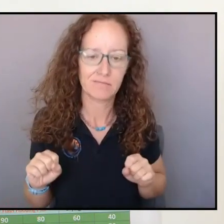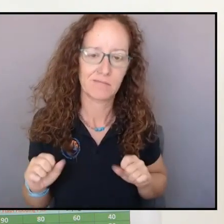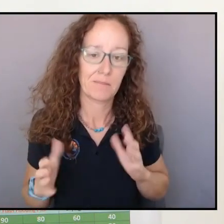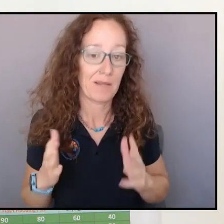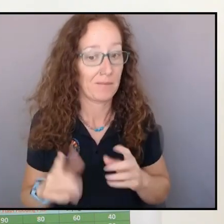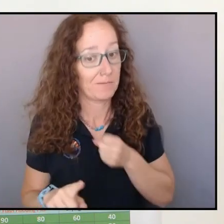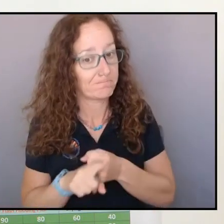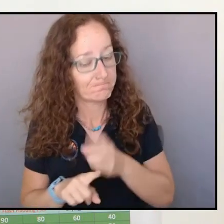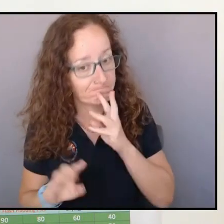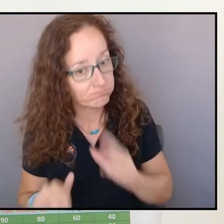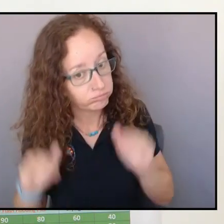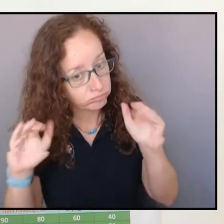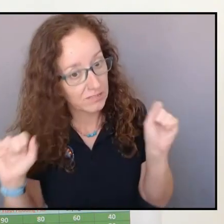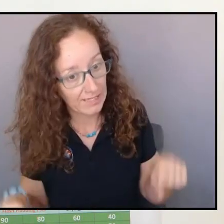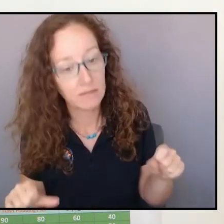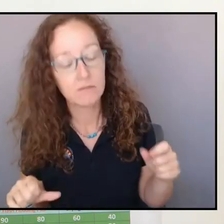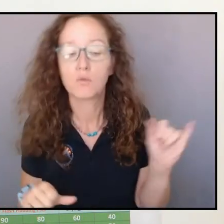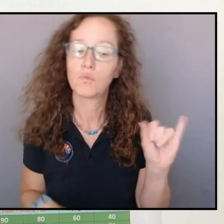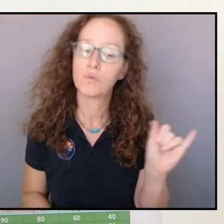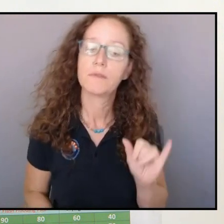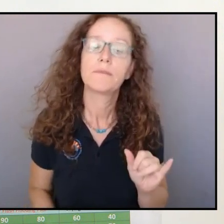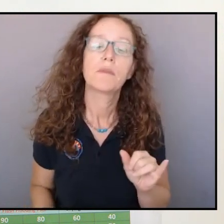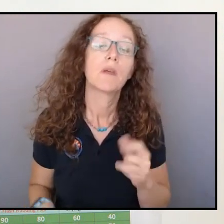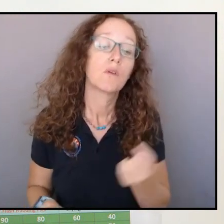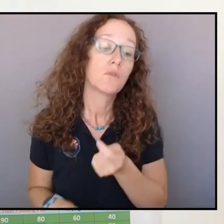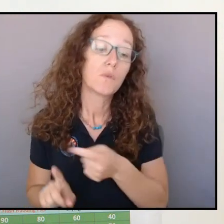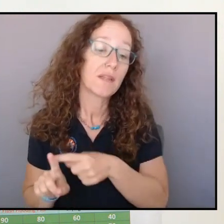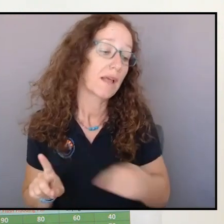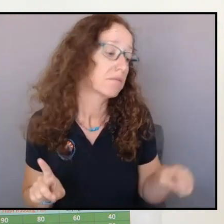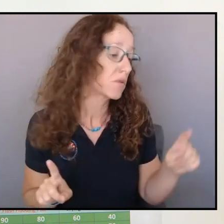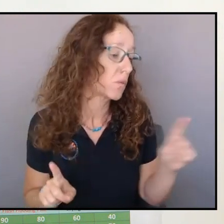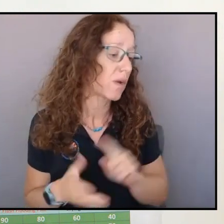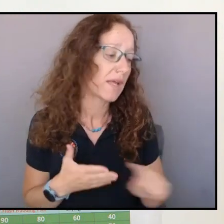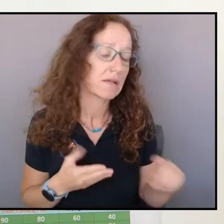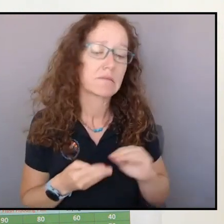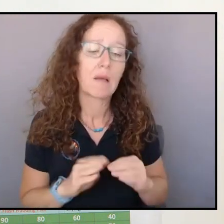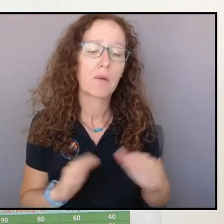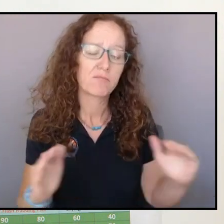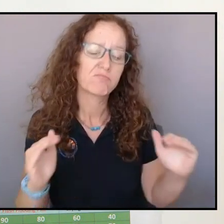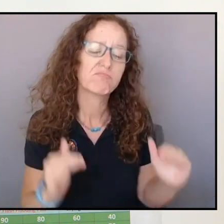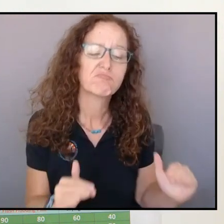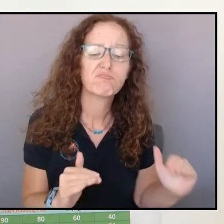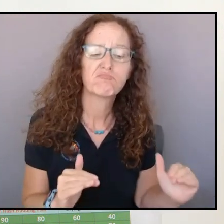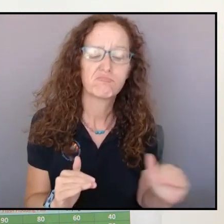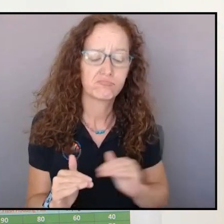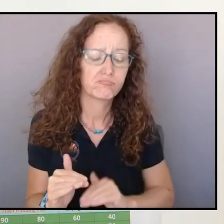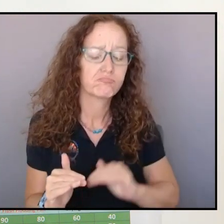we go into Tuesday and all the way through the week, numbers aren't quite as high, but it's still showing at least a chance